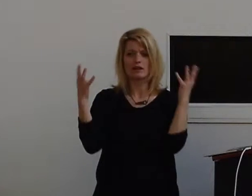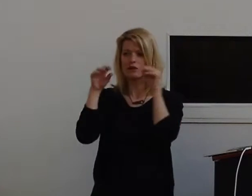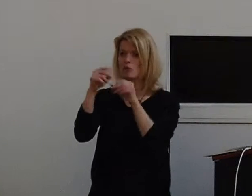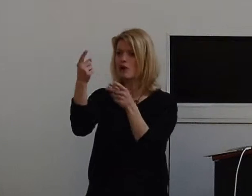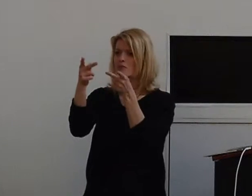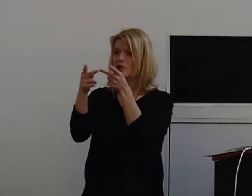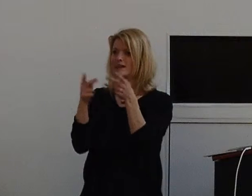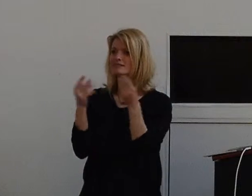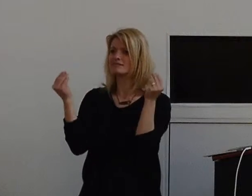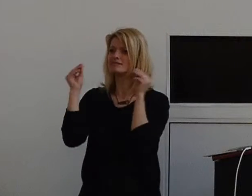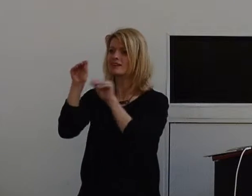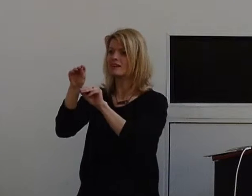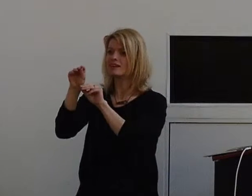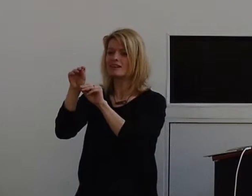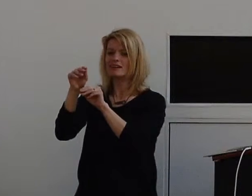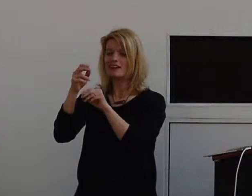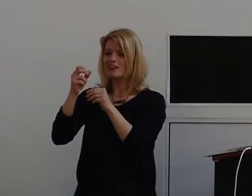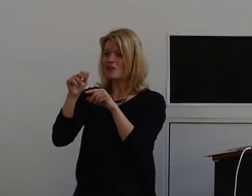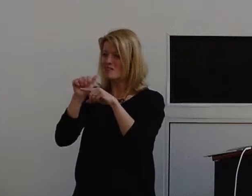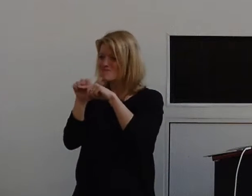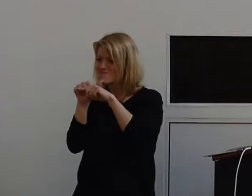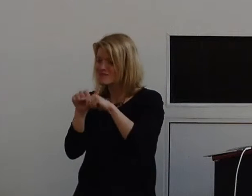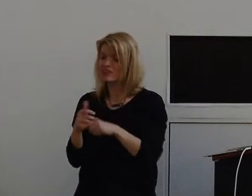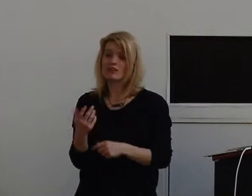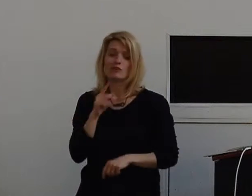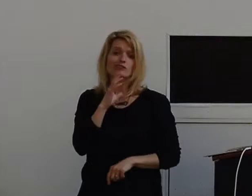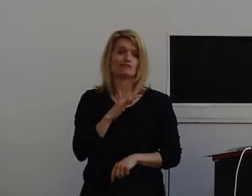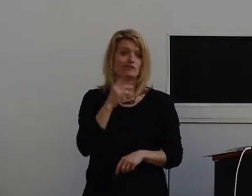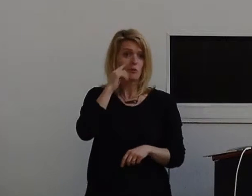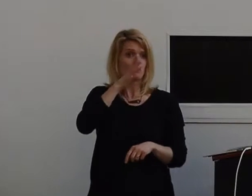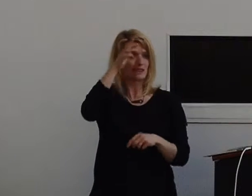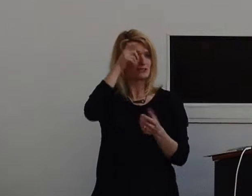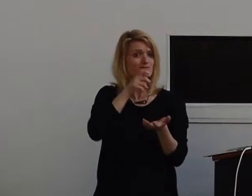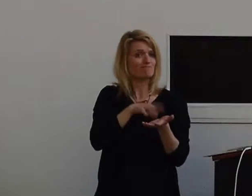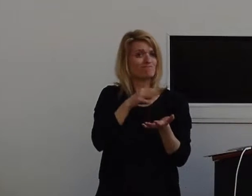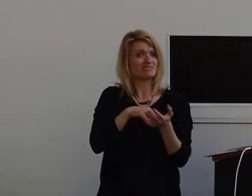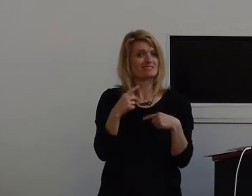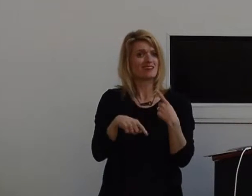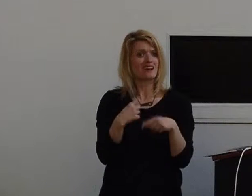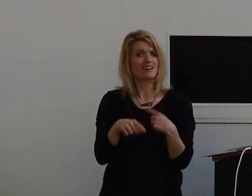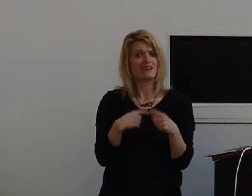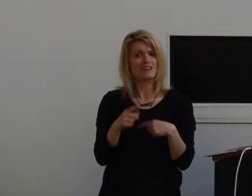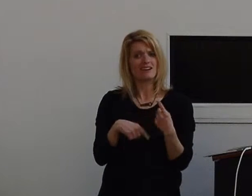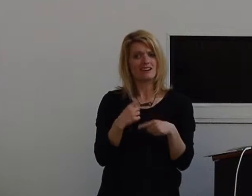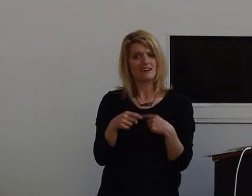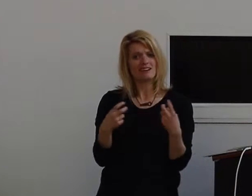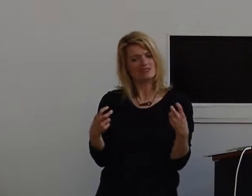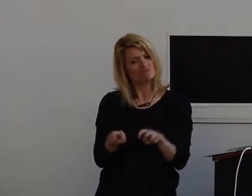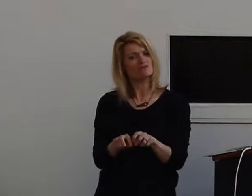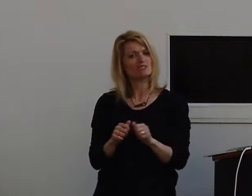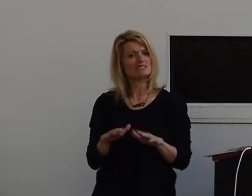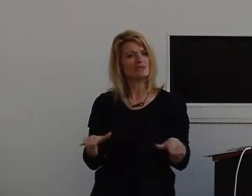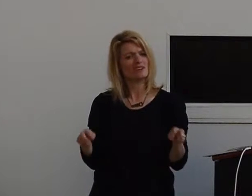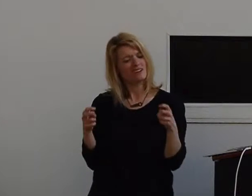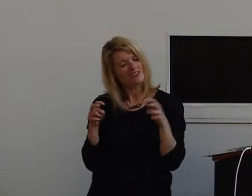This is fantastic for hearing parents, who are learning how to sign. They can sit with their children,